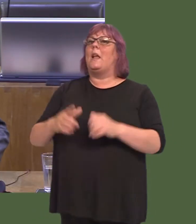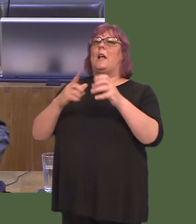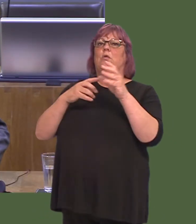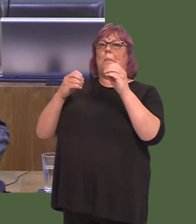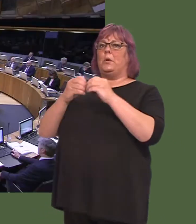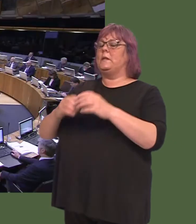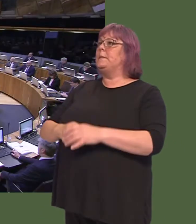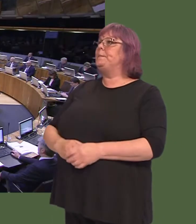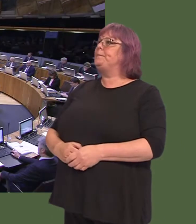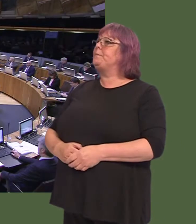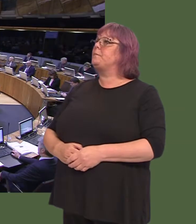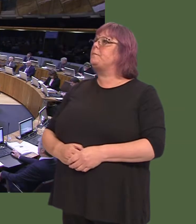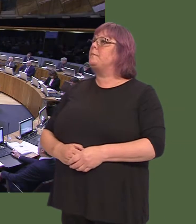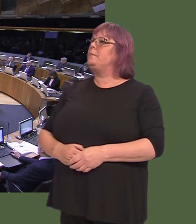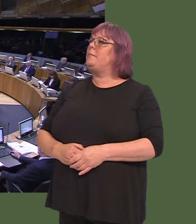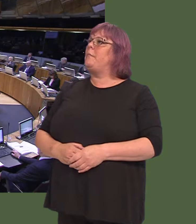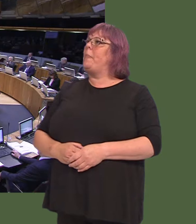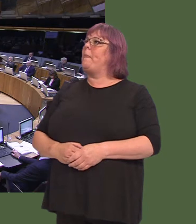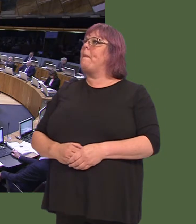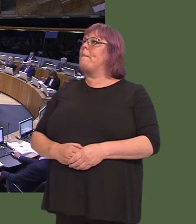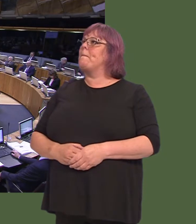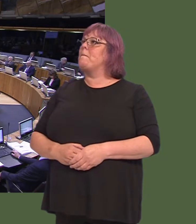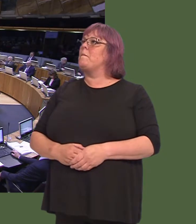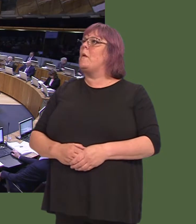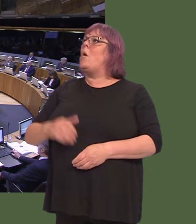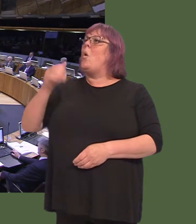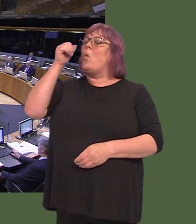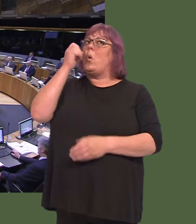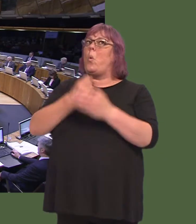Angela Burns AM: Of course, we do know a little bit better now what is happening in Betsi